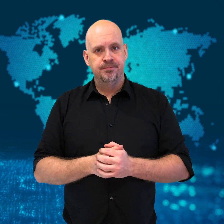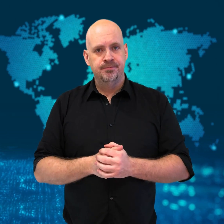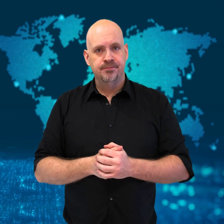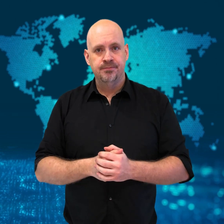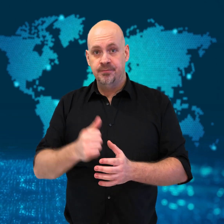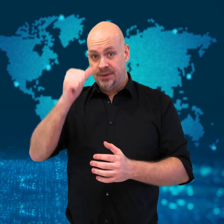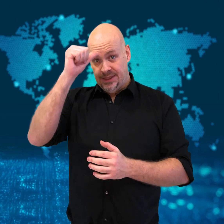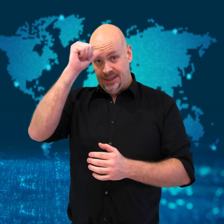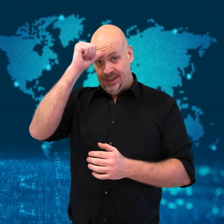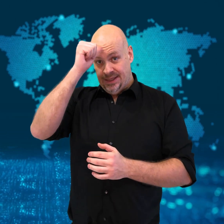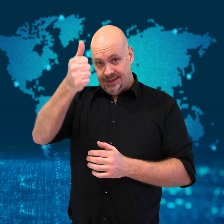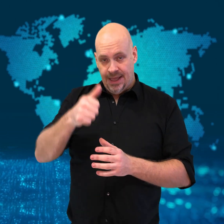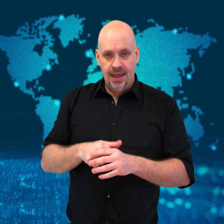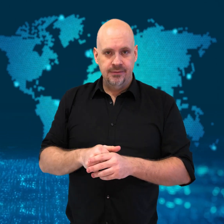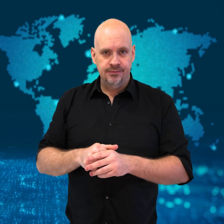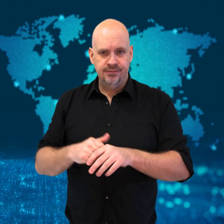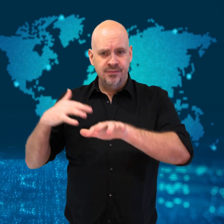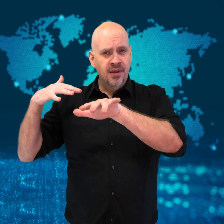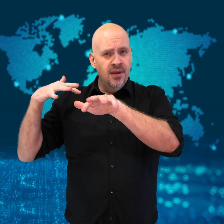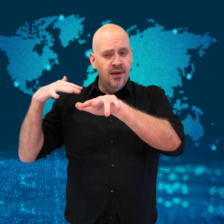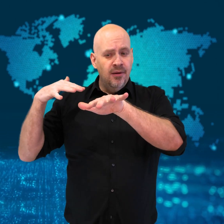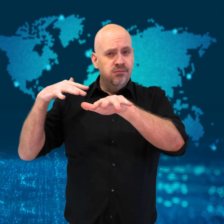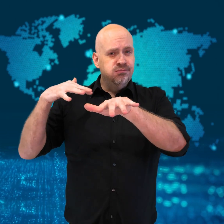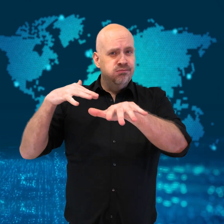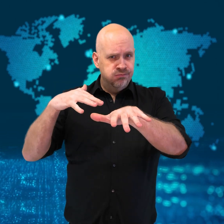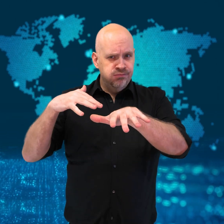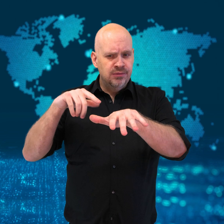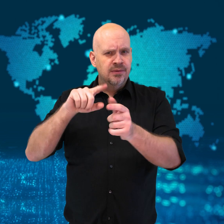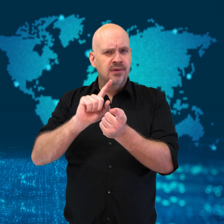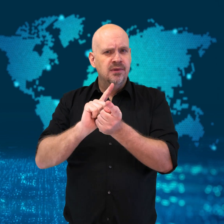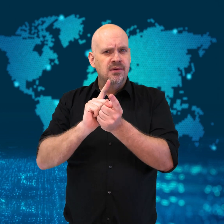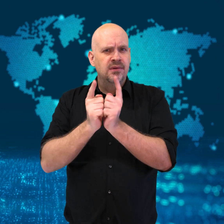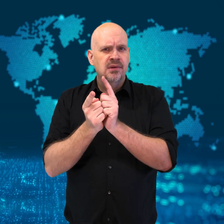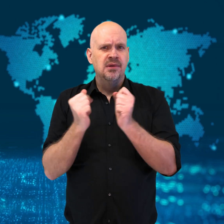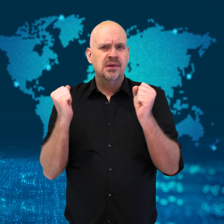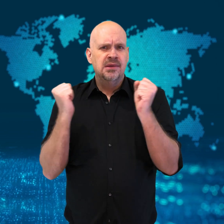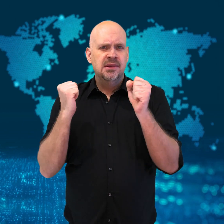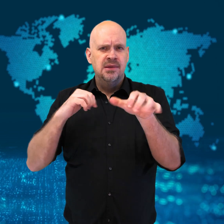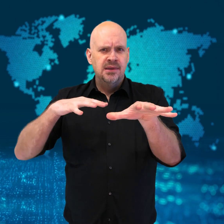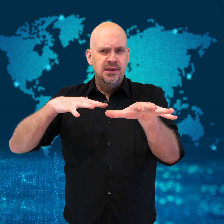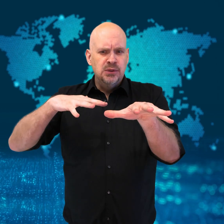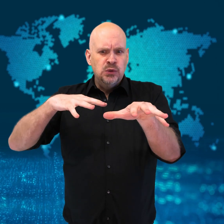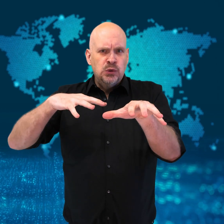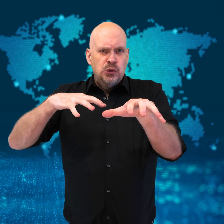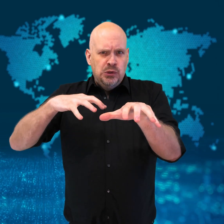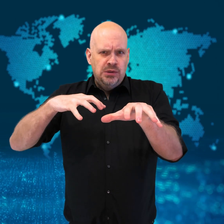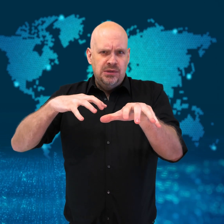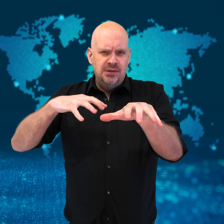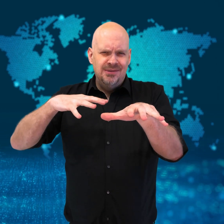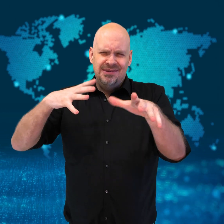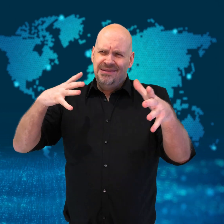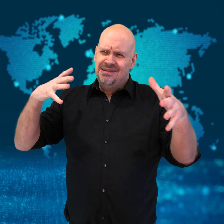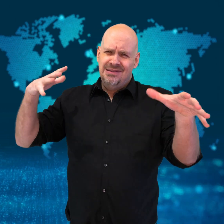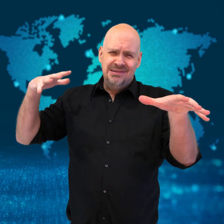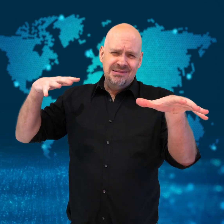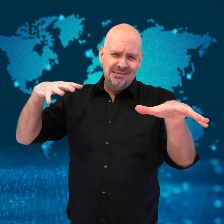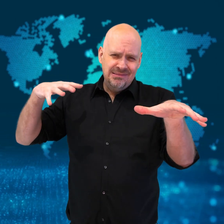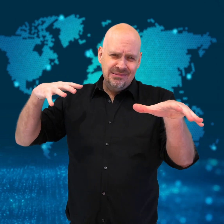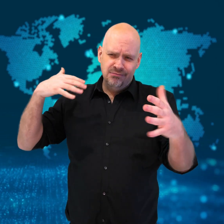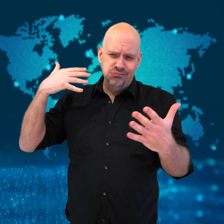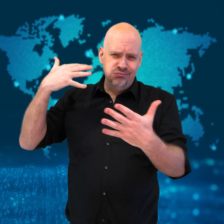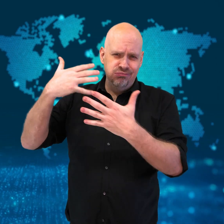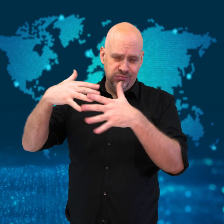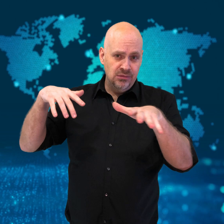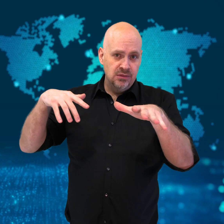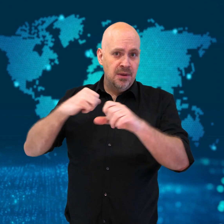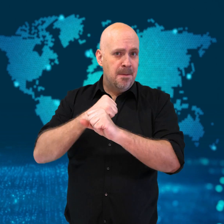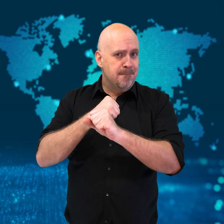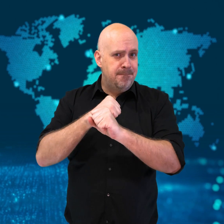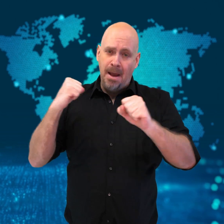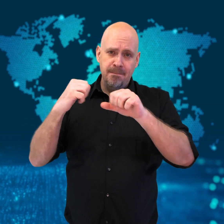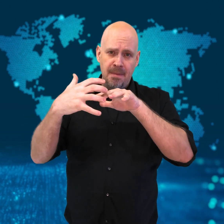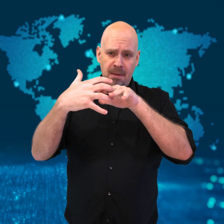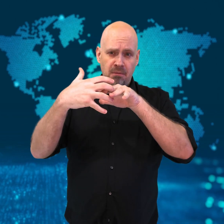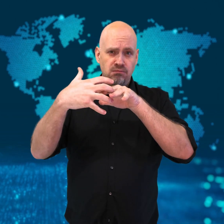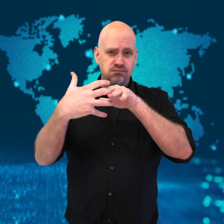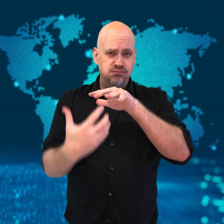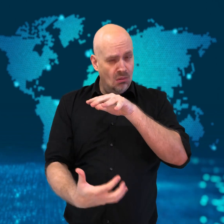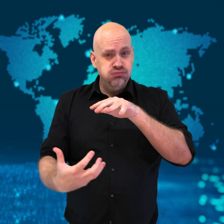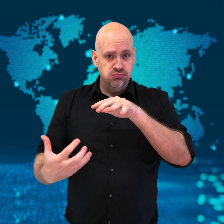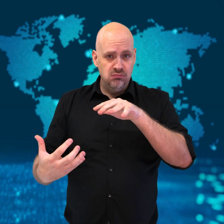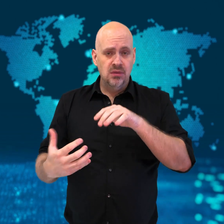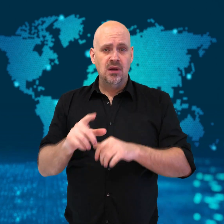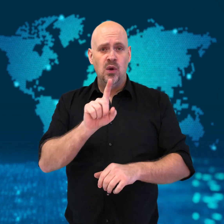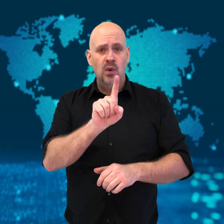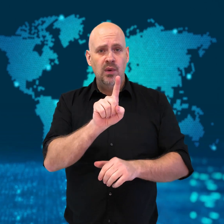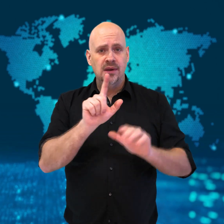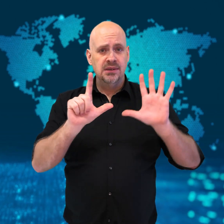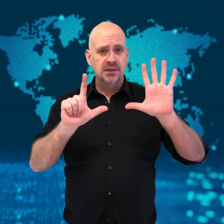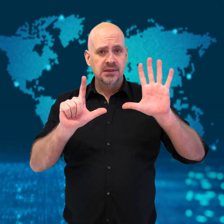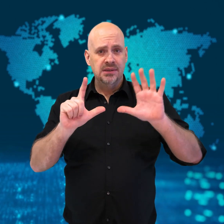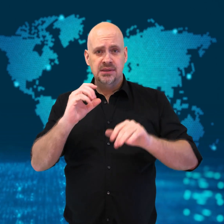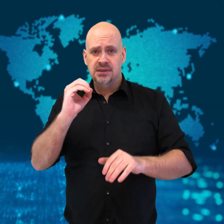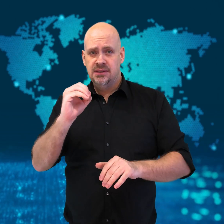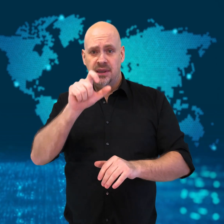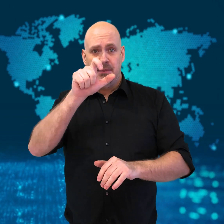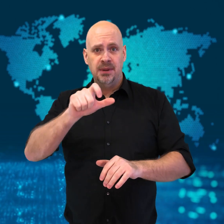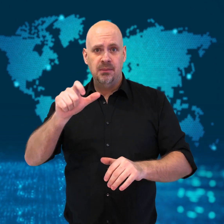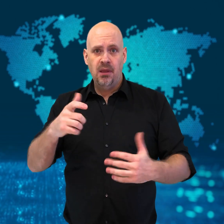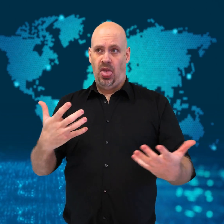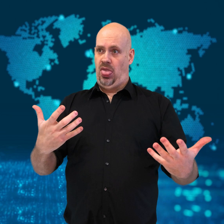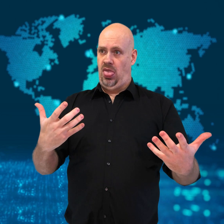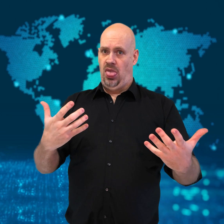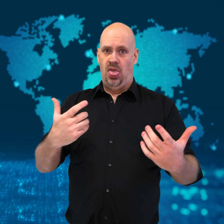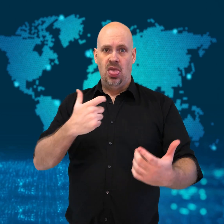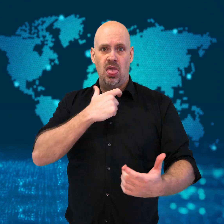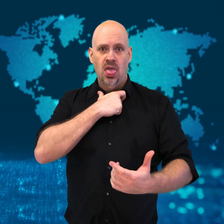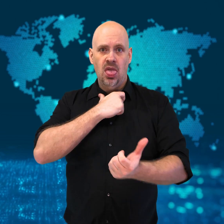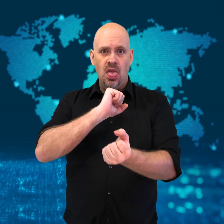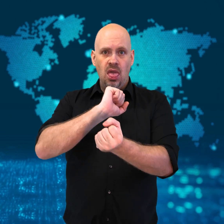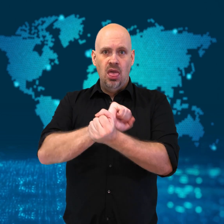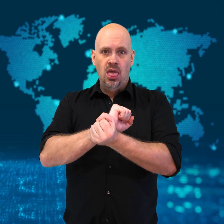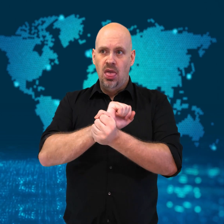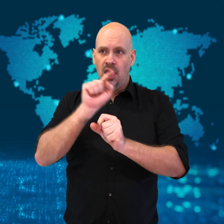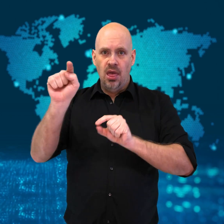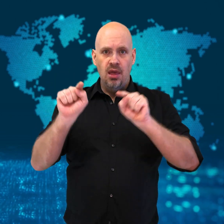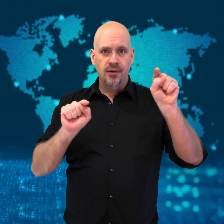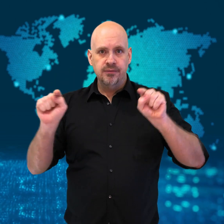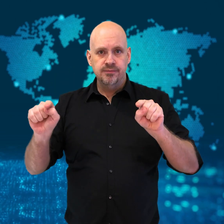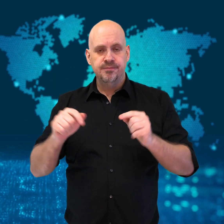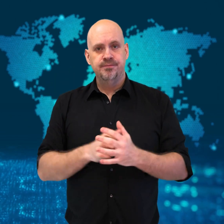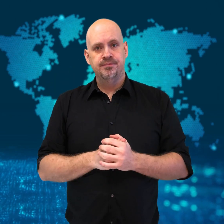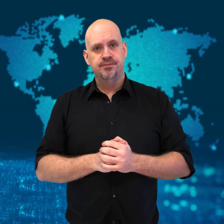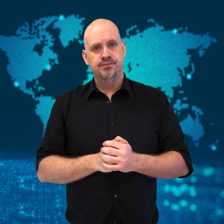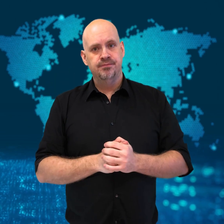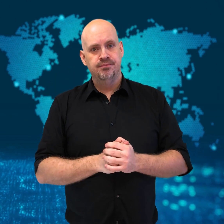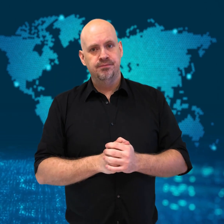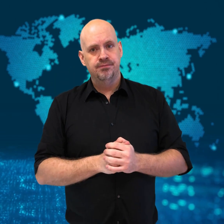Glacier burst leaves 170 stranded